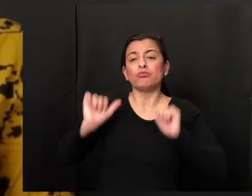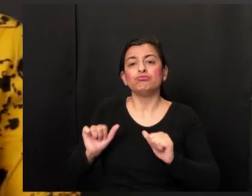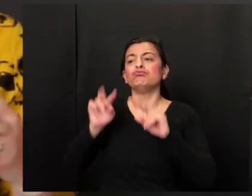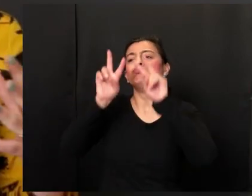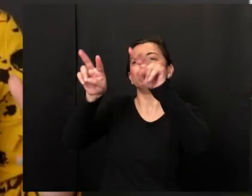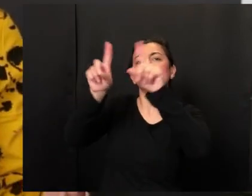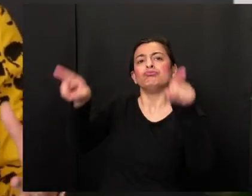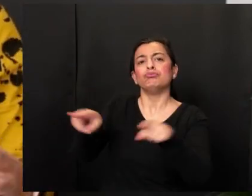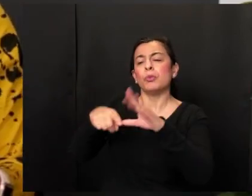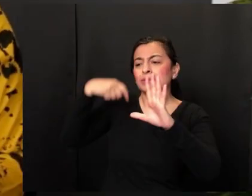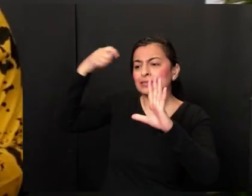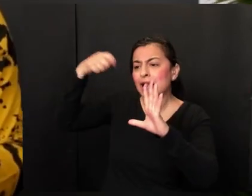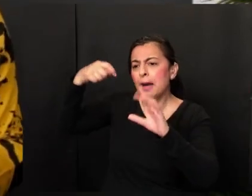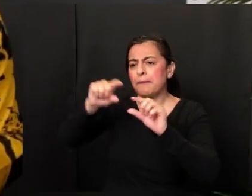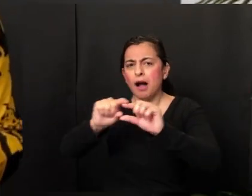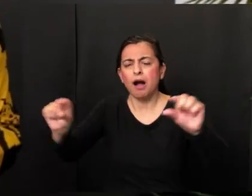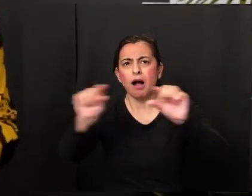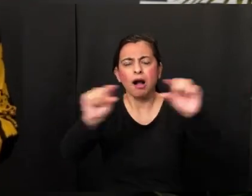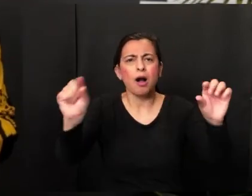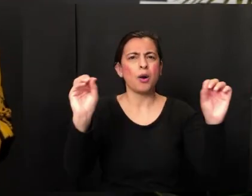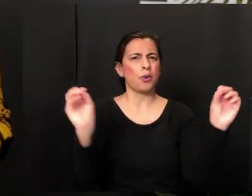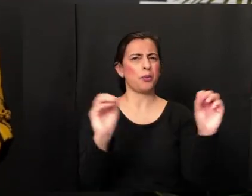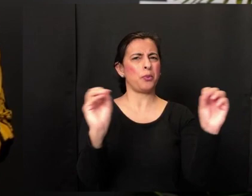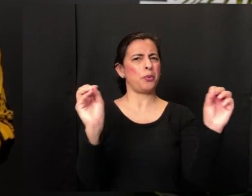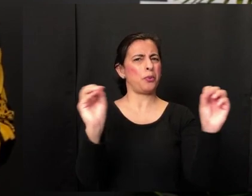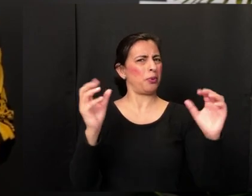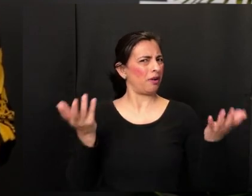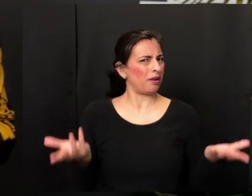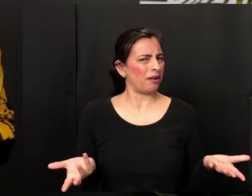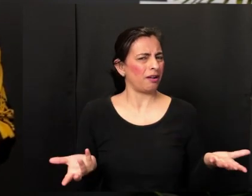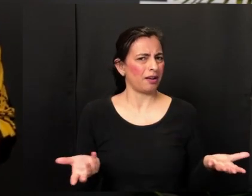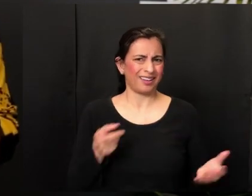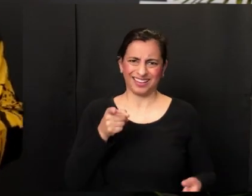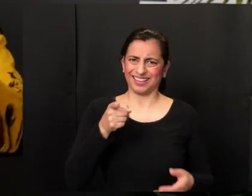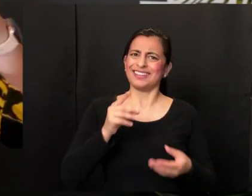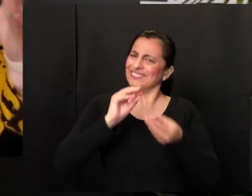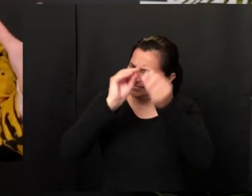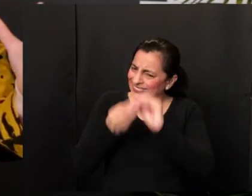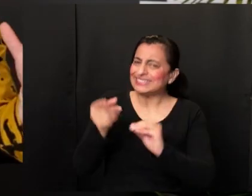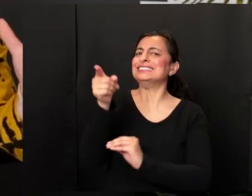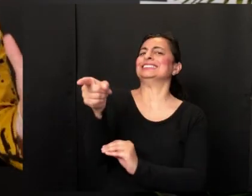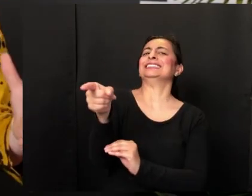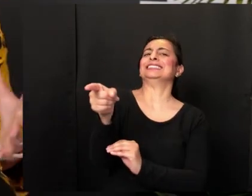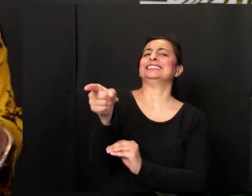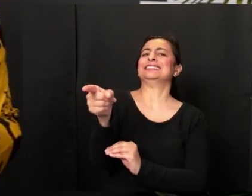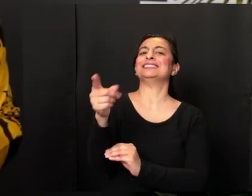And we saw it in COVID-19 with our family meetings, our presidential addresses